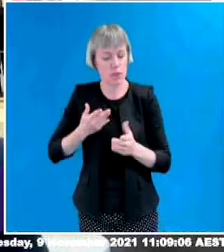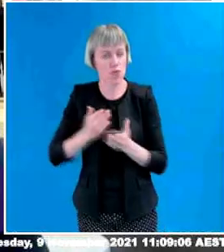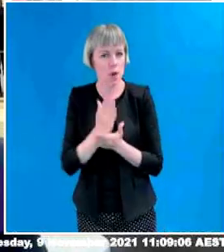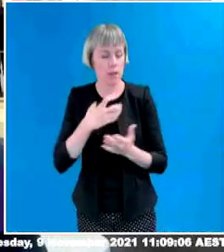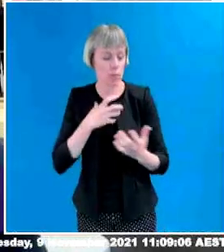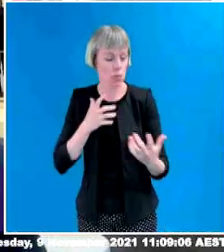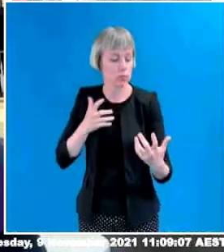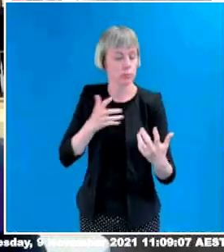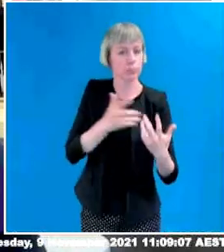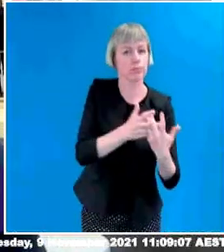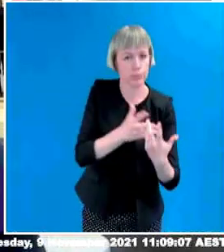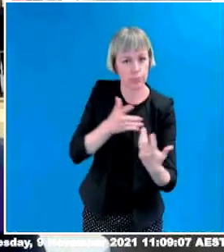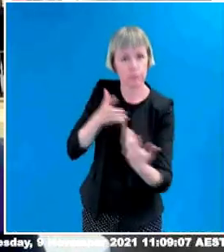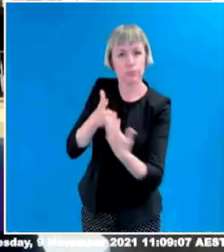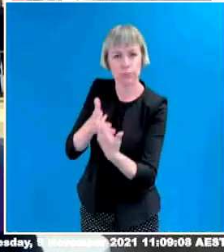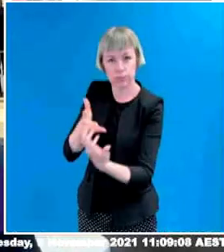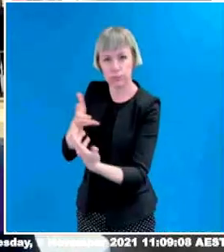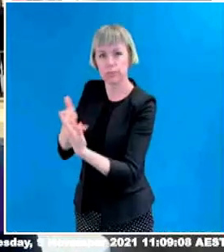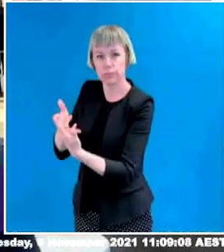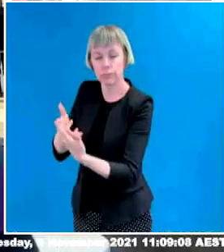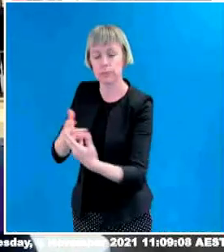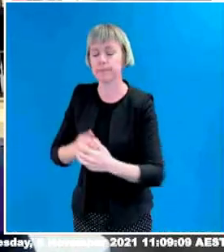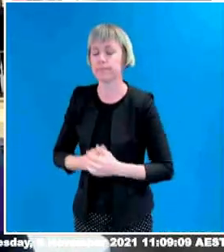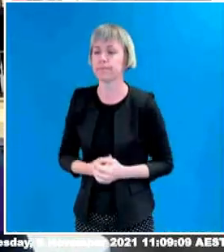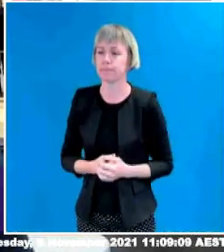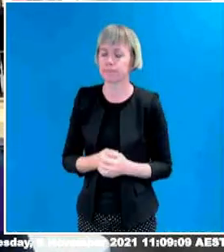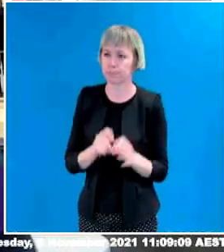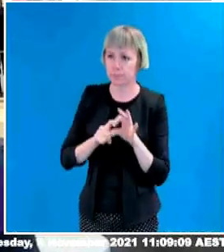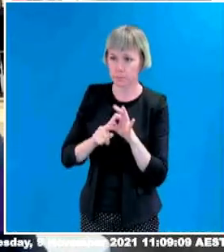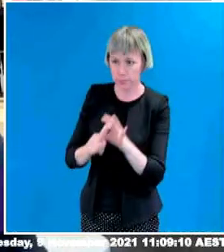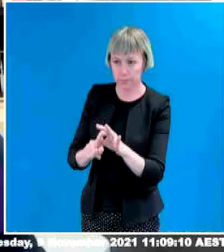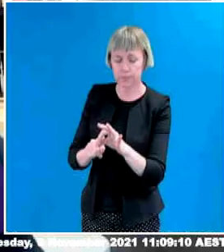Taking the Convention on the Rights of Persons with Disabilities,